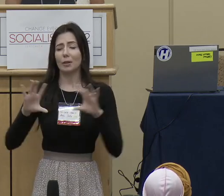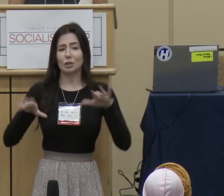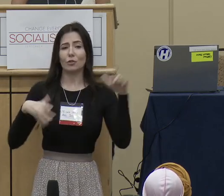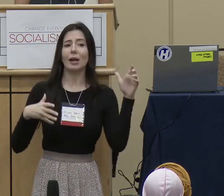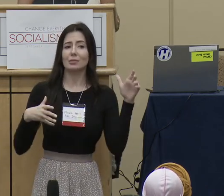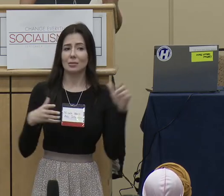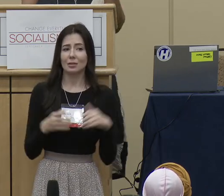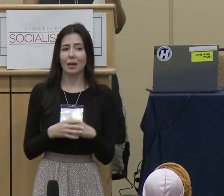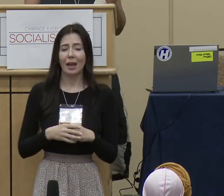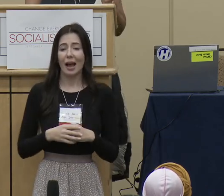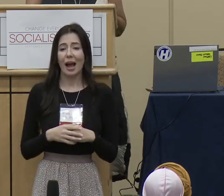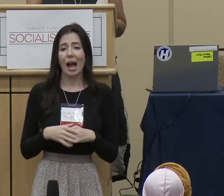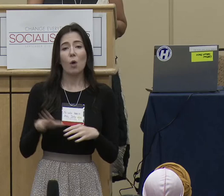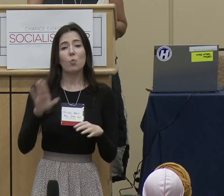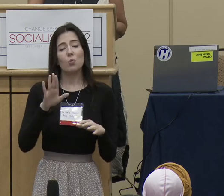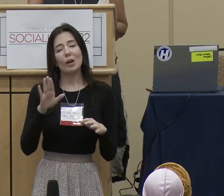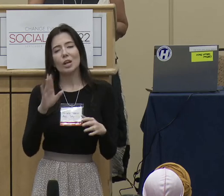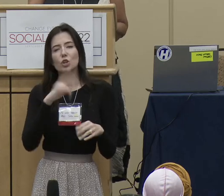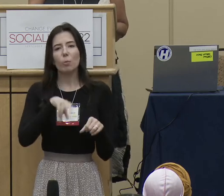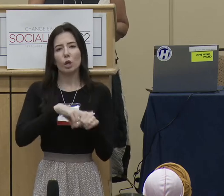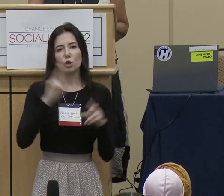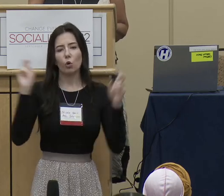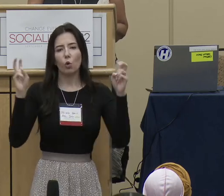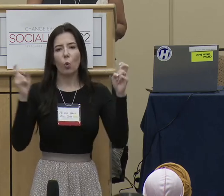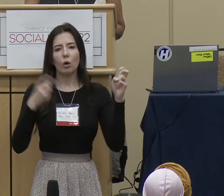about this crisis. I don't usually go around quoting these